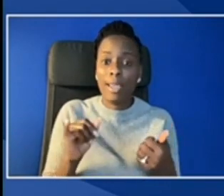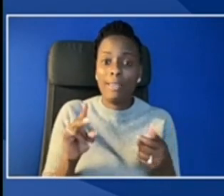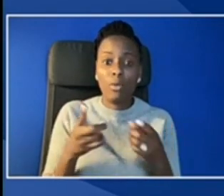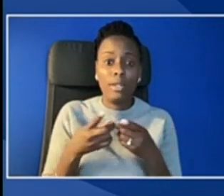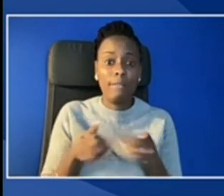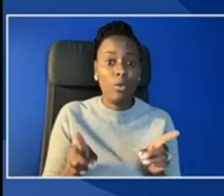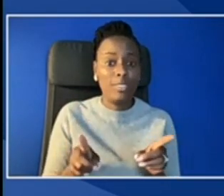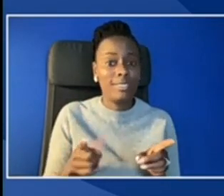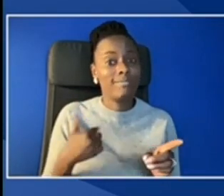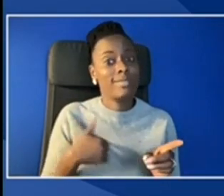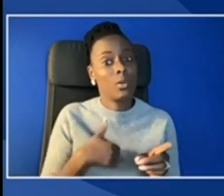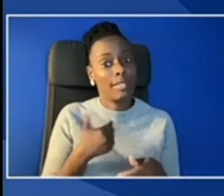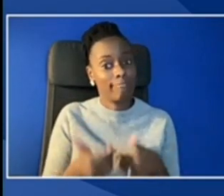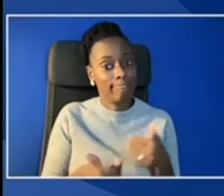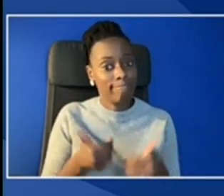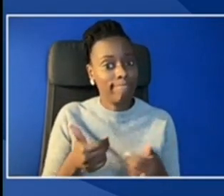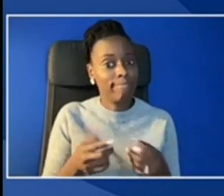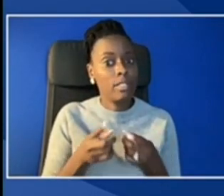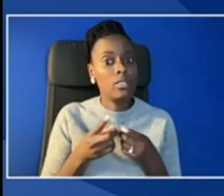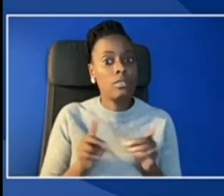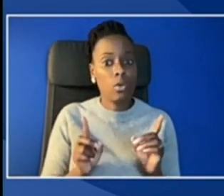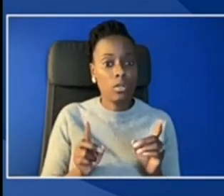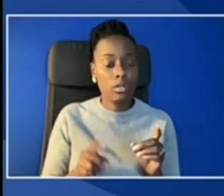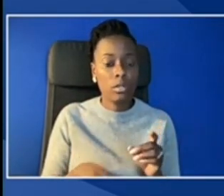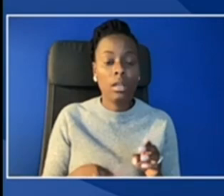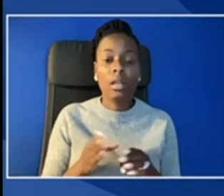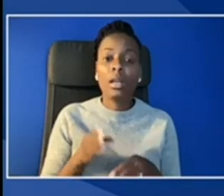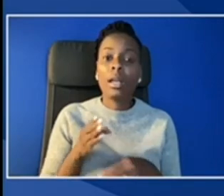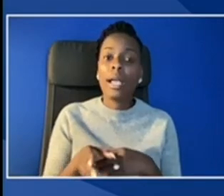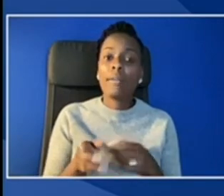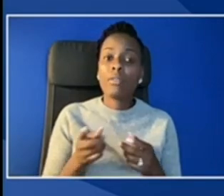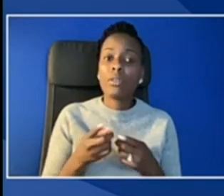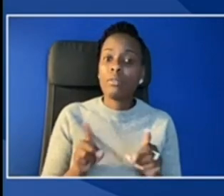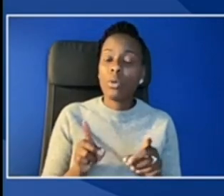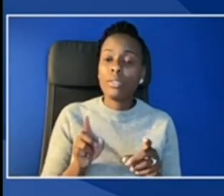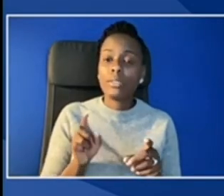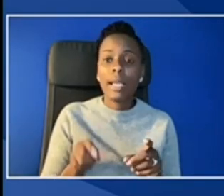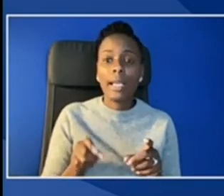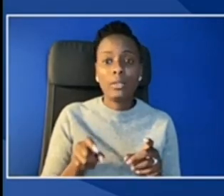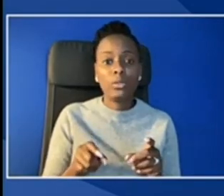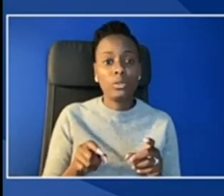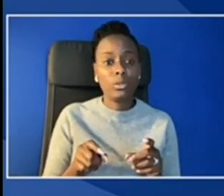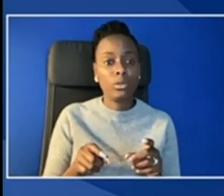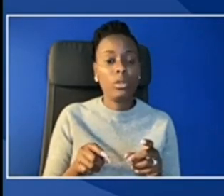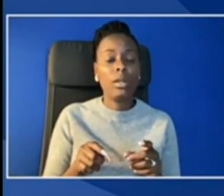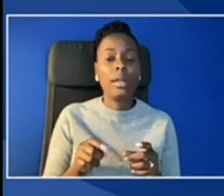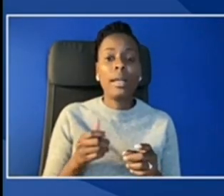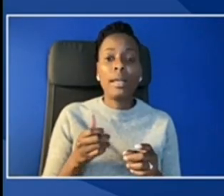did eventually divorce. After our divorce, I had to take out three separate protection orders against him.